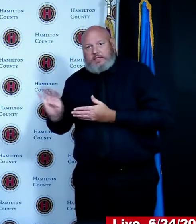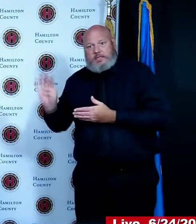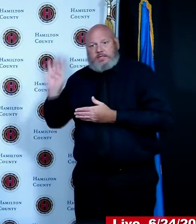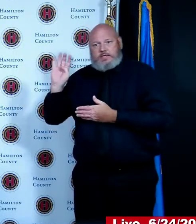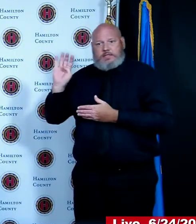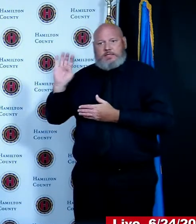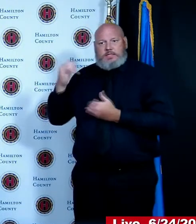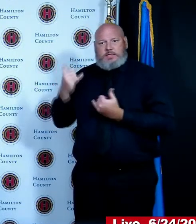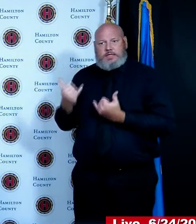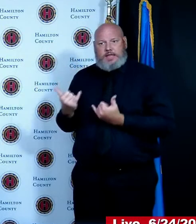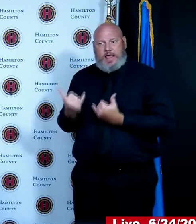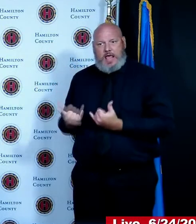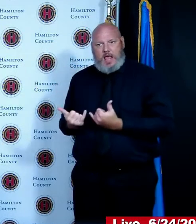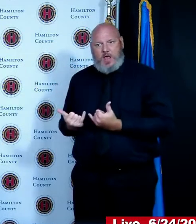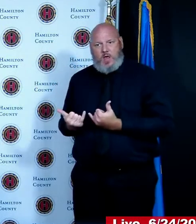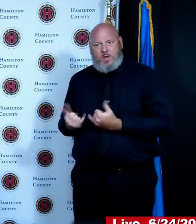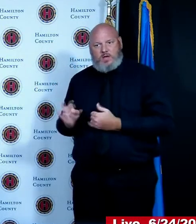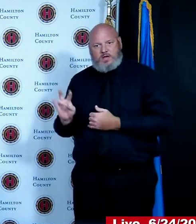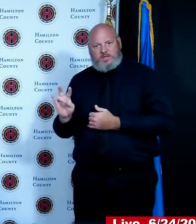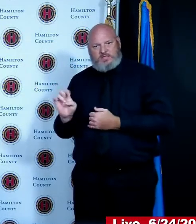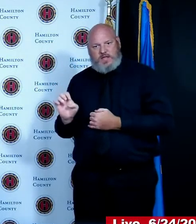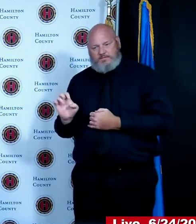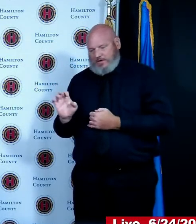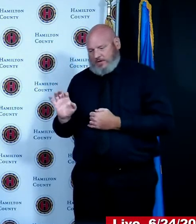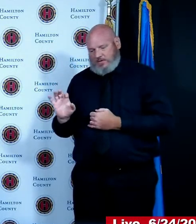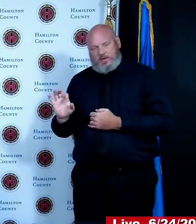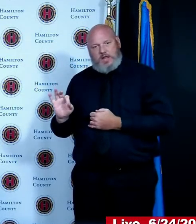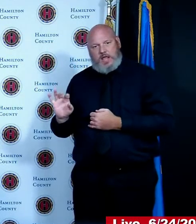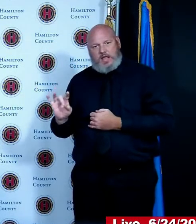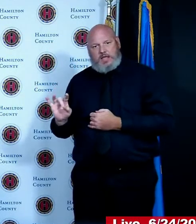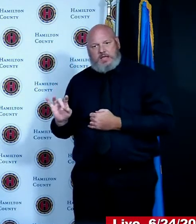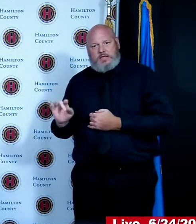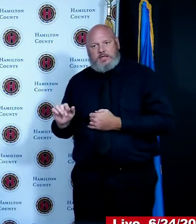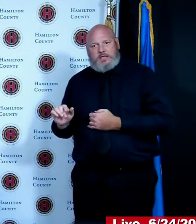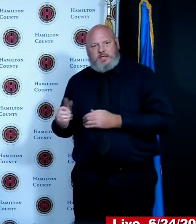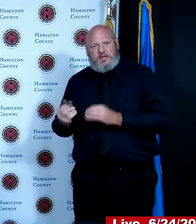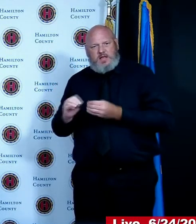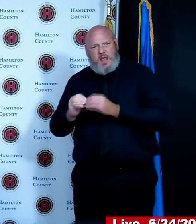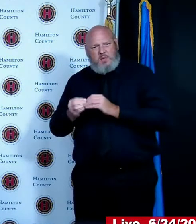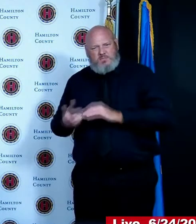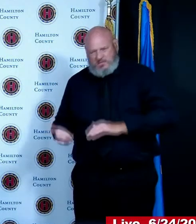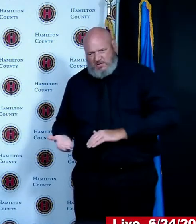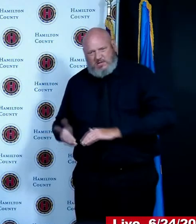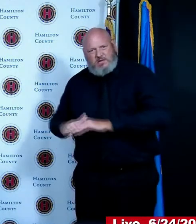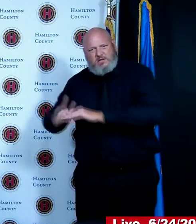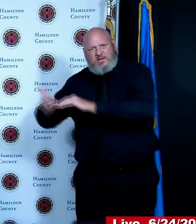that I'm talking about and so you can see that the new cases are dramatically